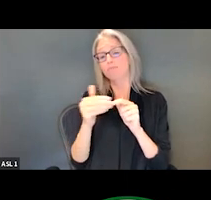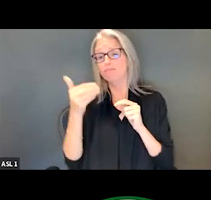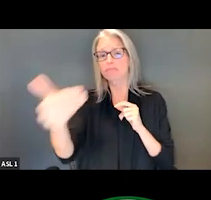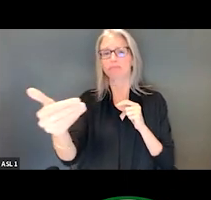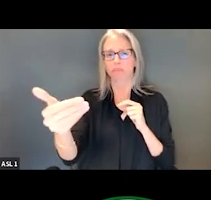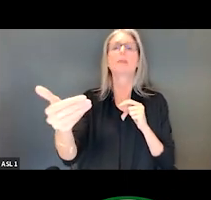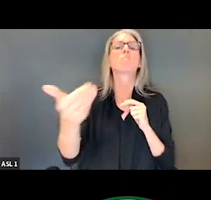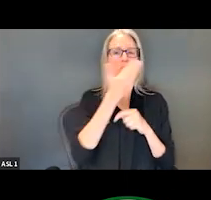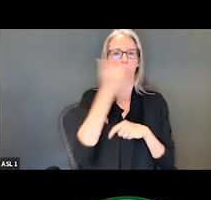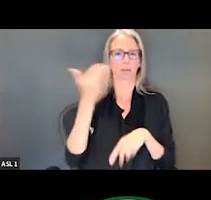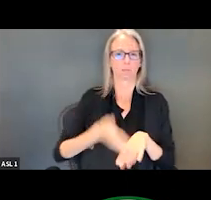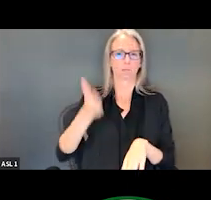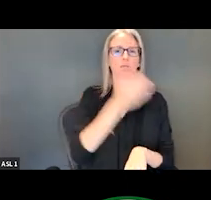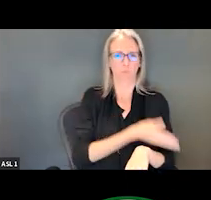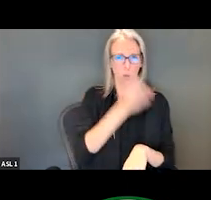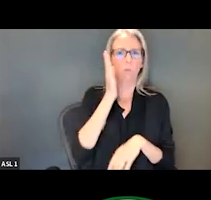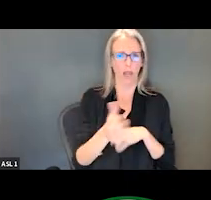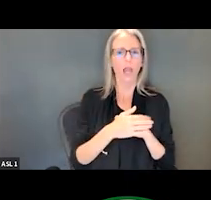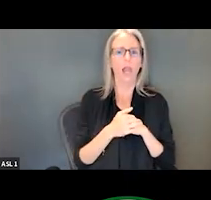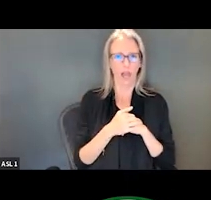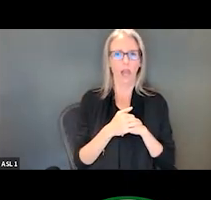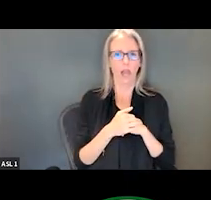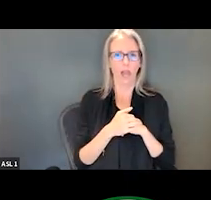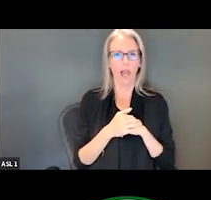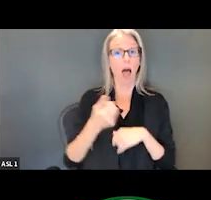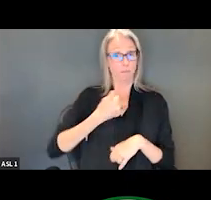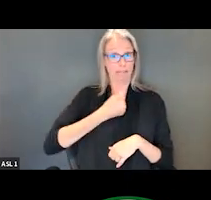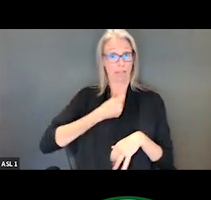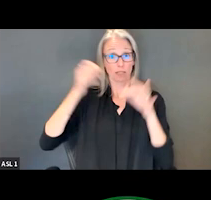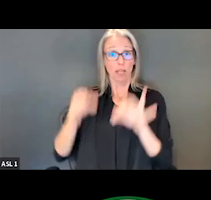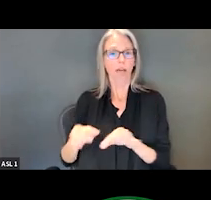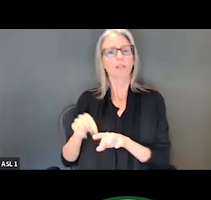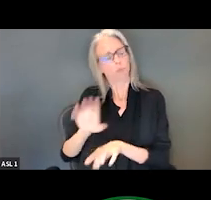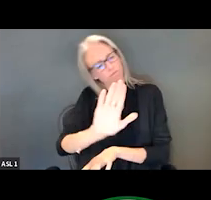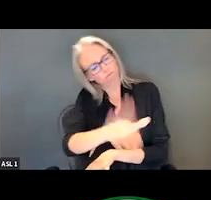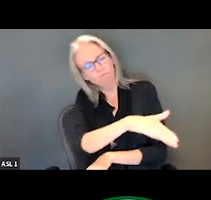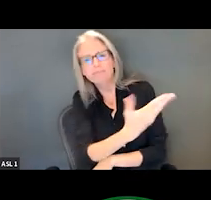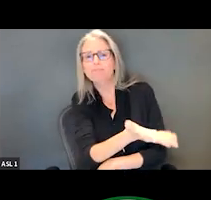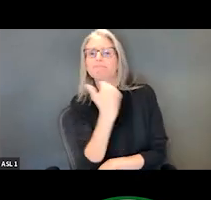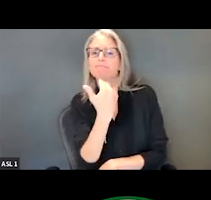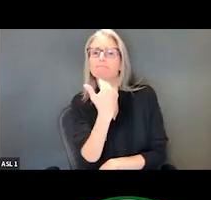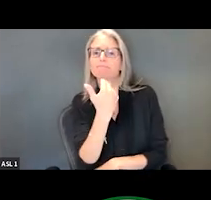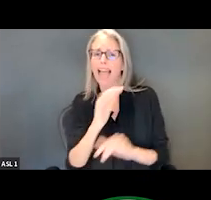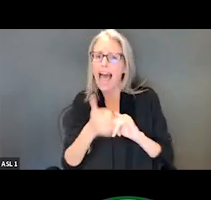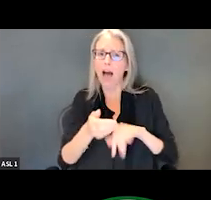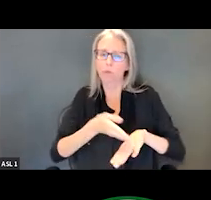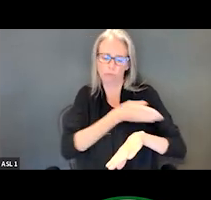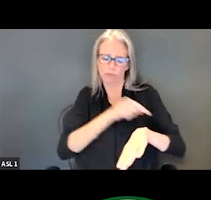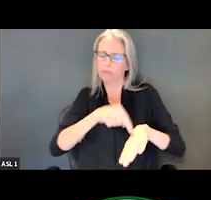we bring in to really oversee and make sure this happens because we always say if we create a report we don't want it to sit on a shelf and collect dust.